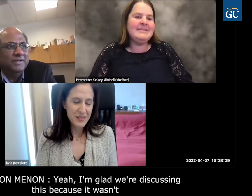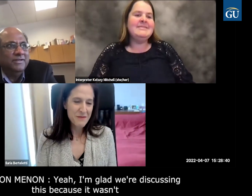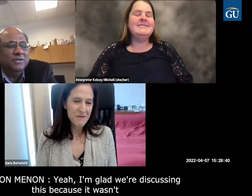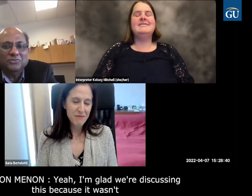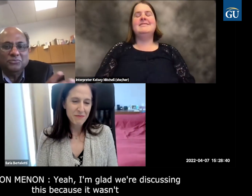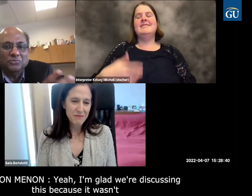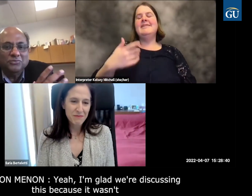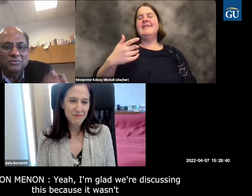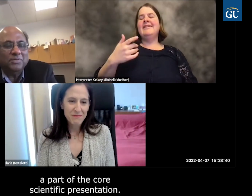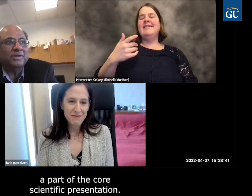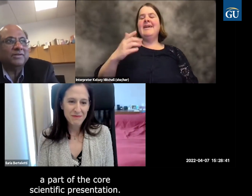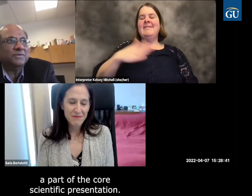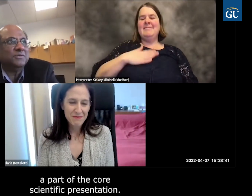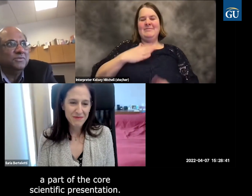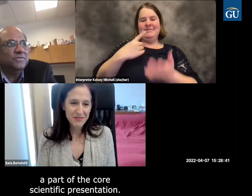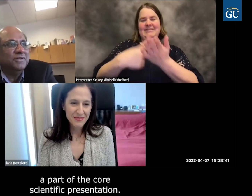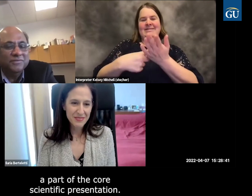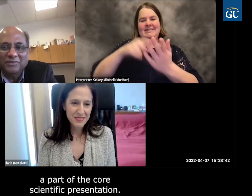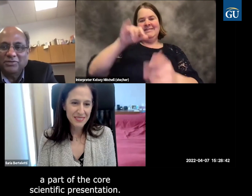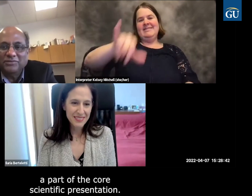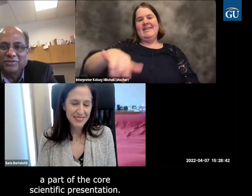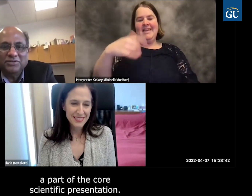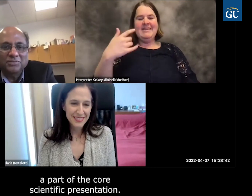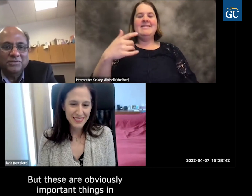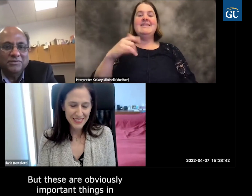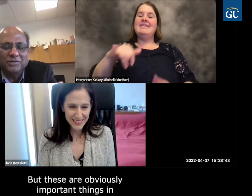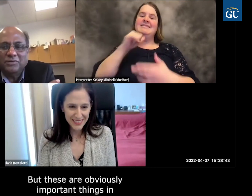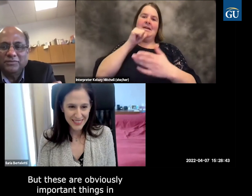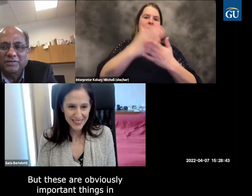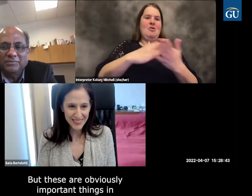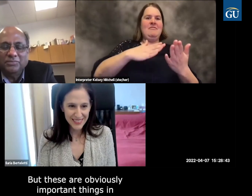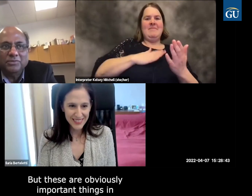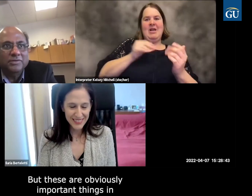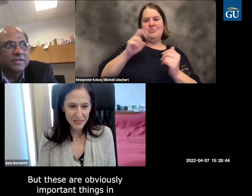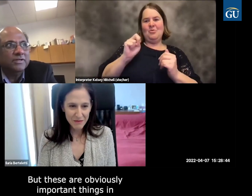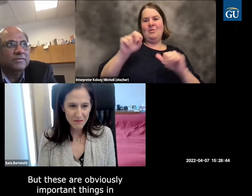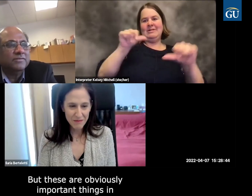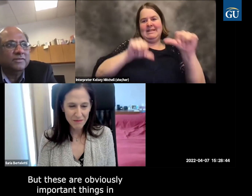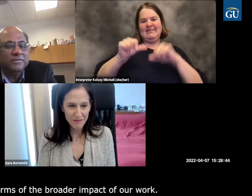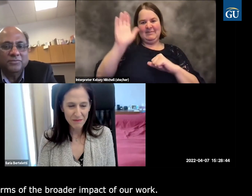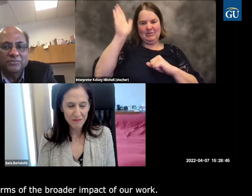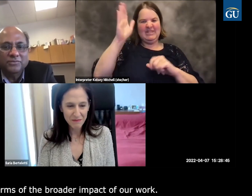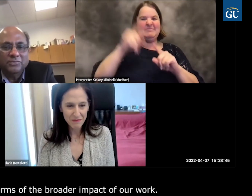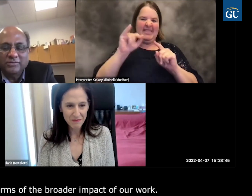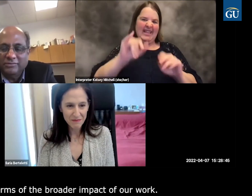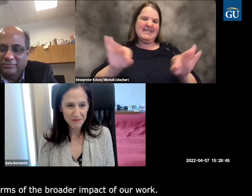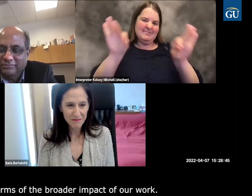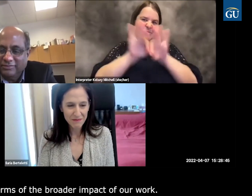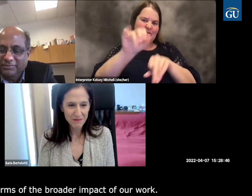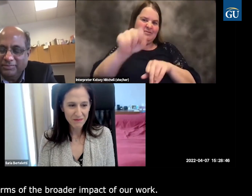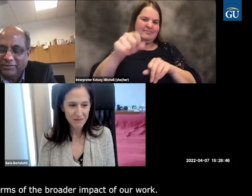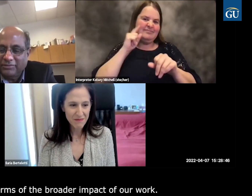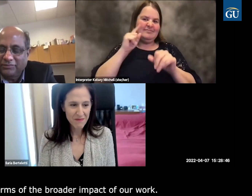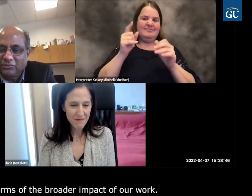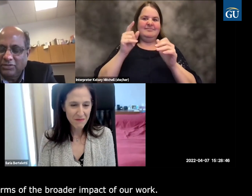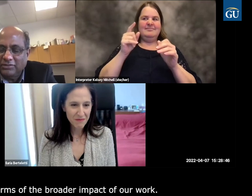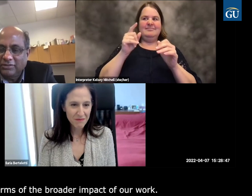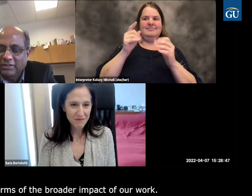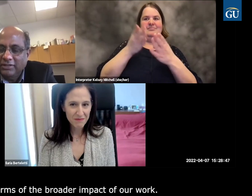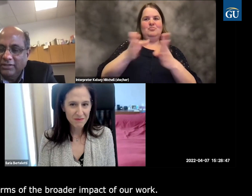you know it wasn't a part of the core scientific presentation but these are obviously important things in terms of